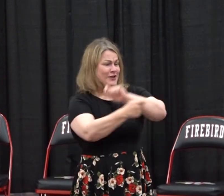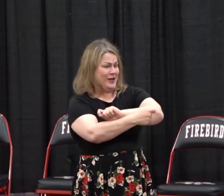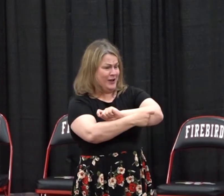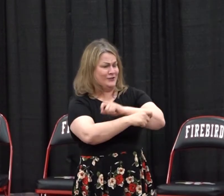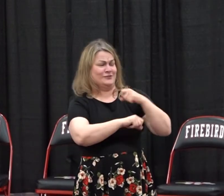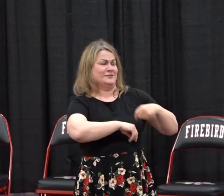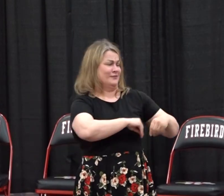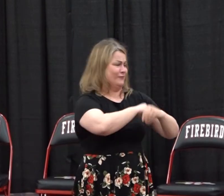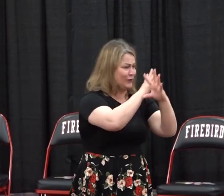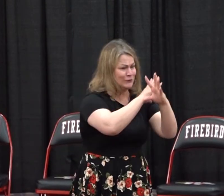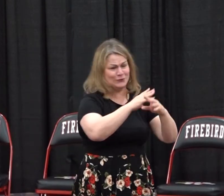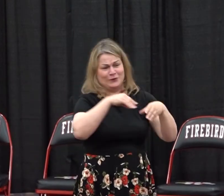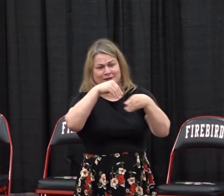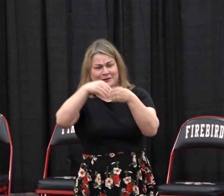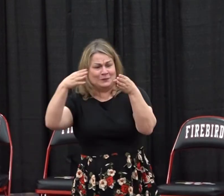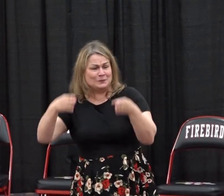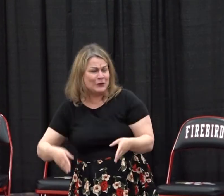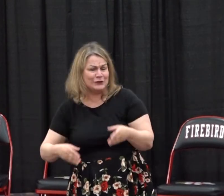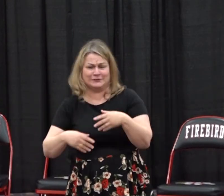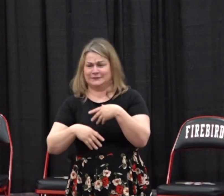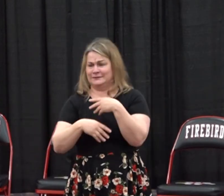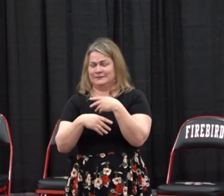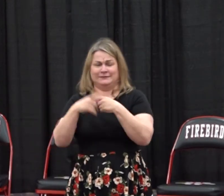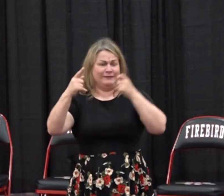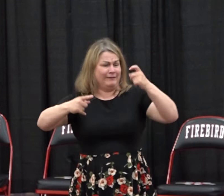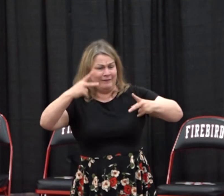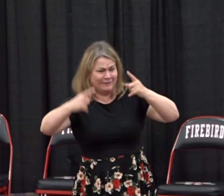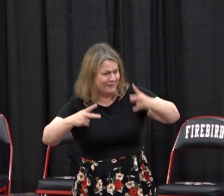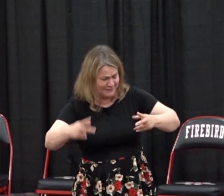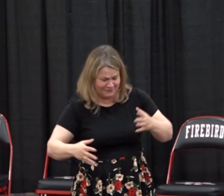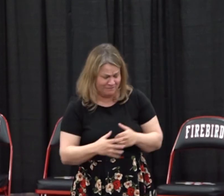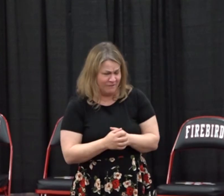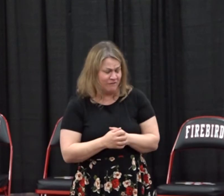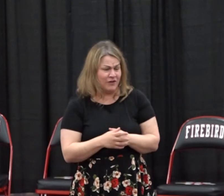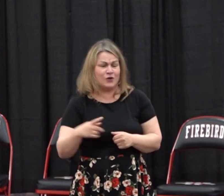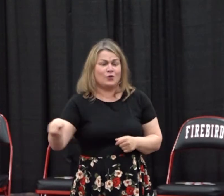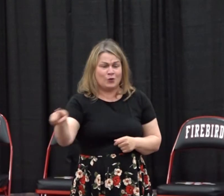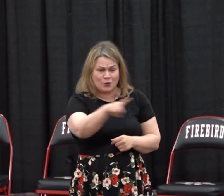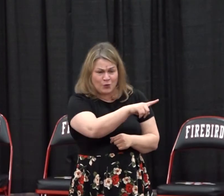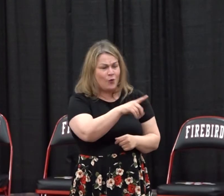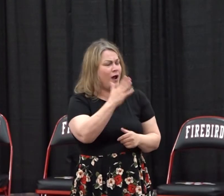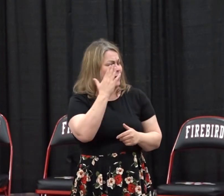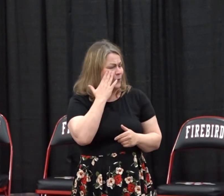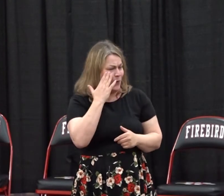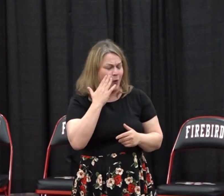A lot of changes - whether it was virtual or in person or both!